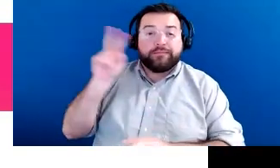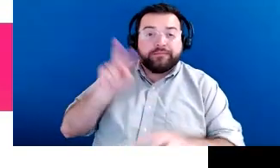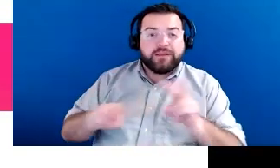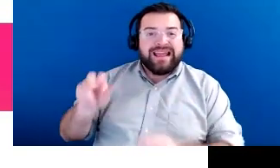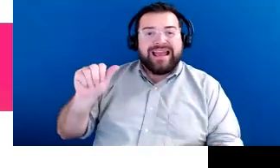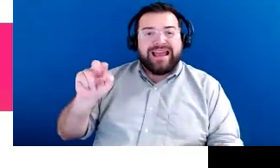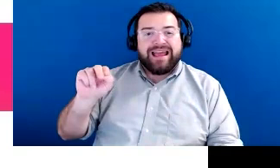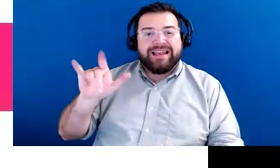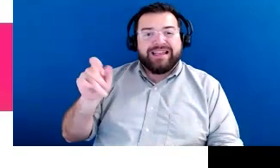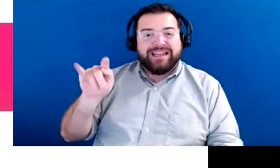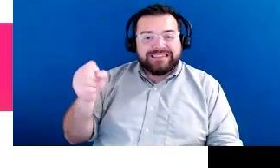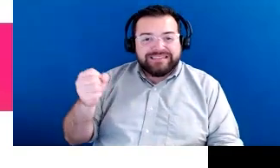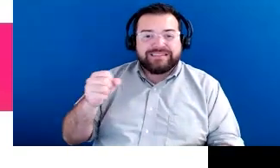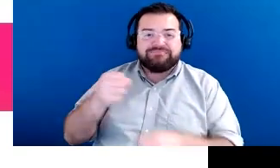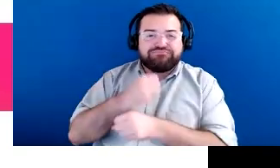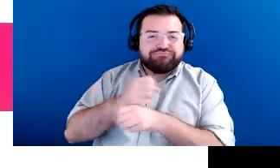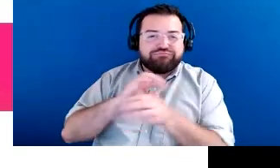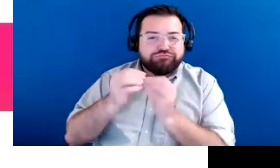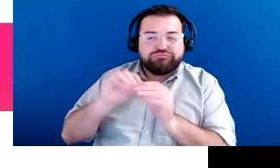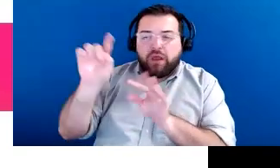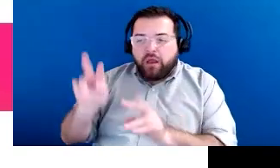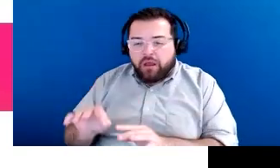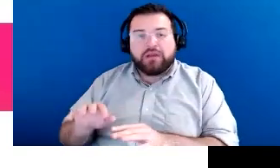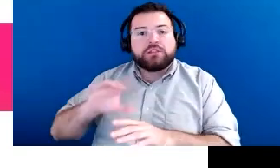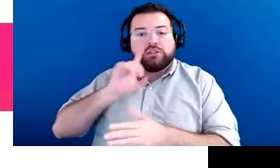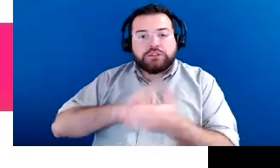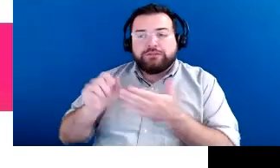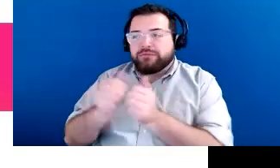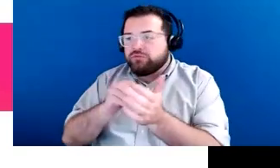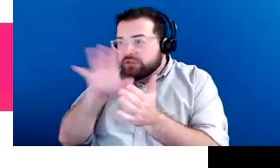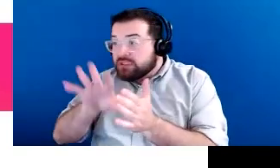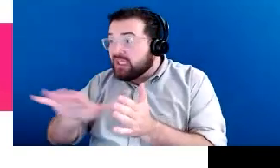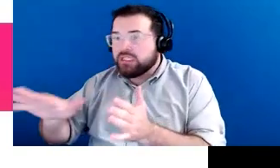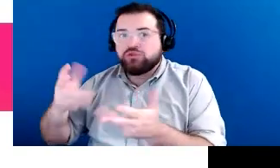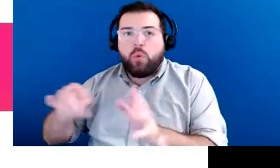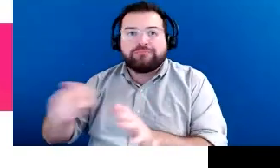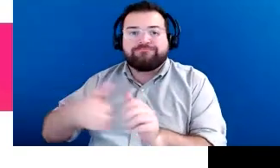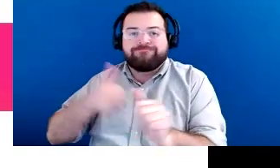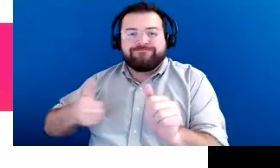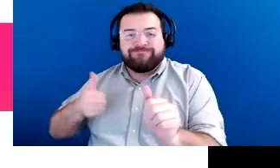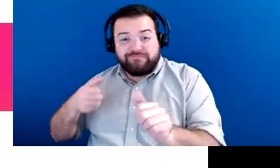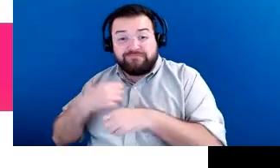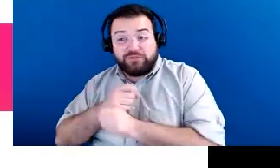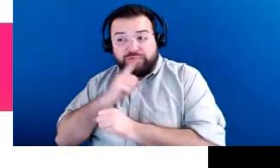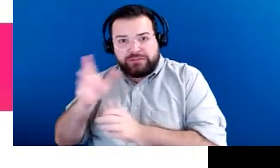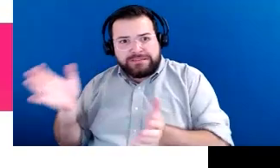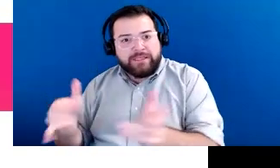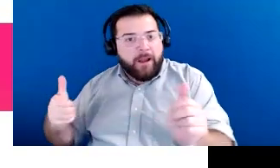checking in on students to make sure that they don't fall too far behind and that they stay on track.